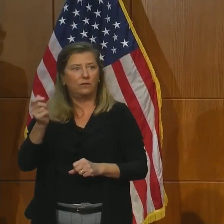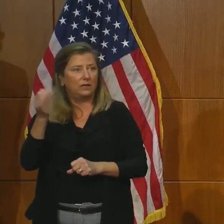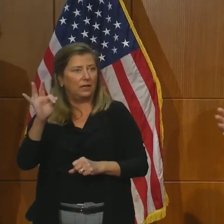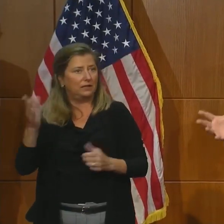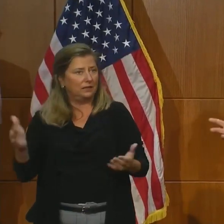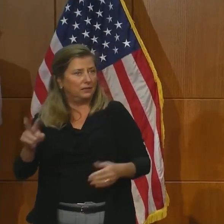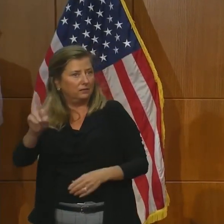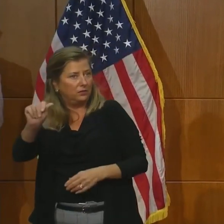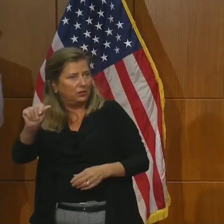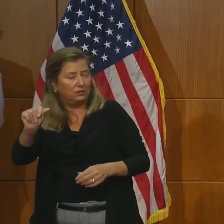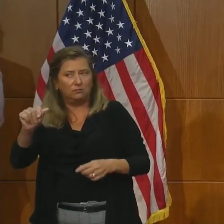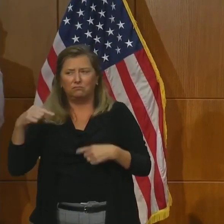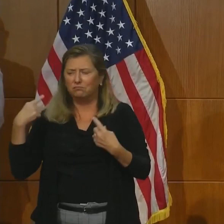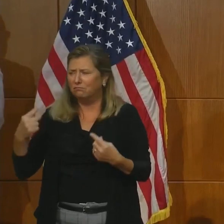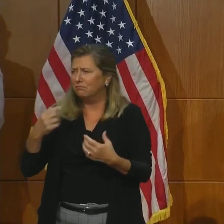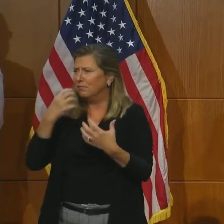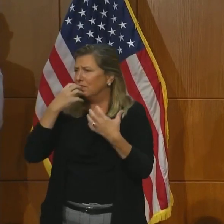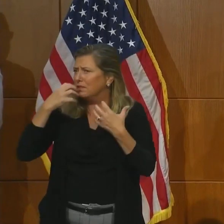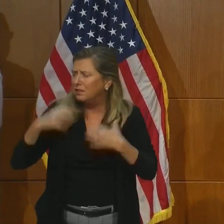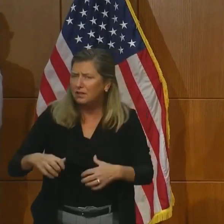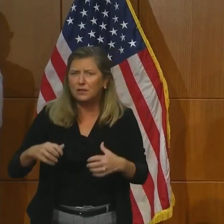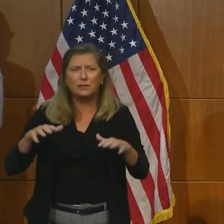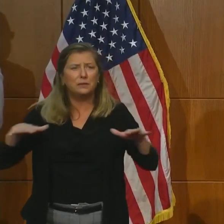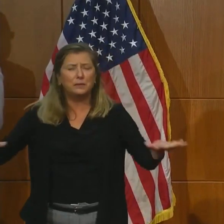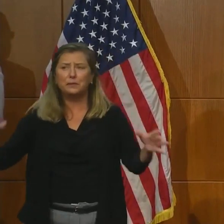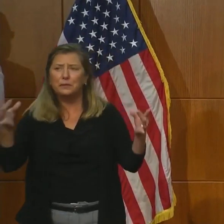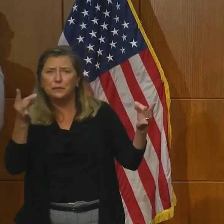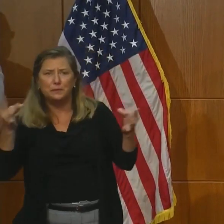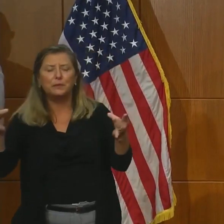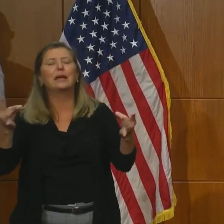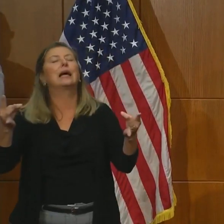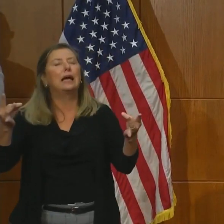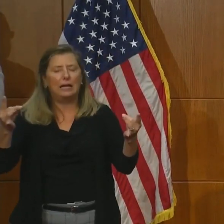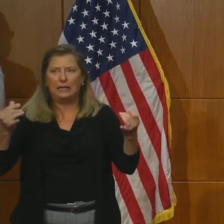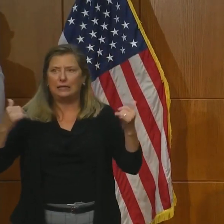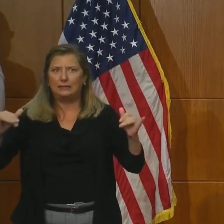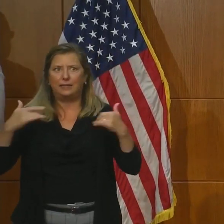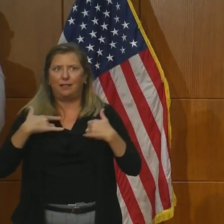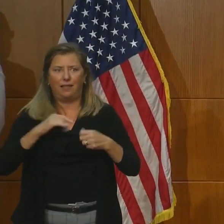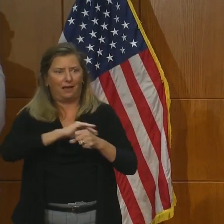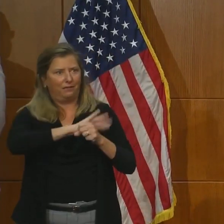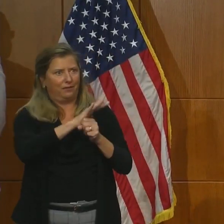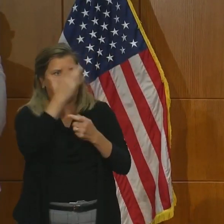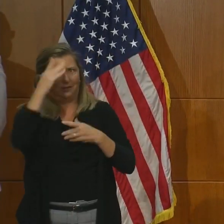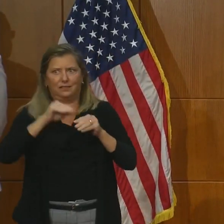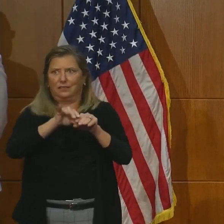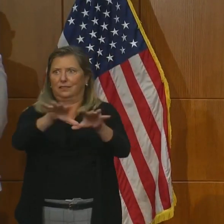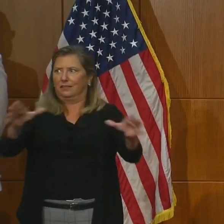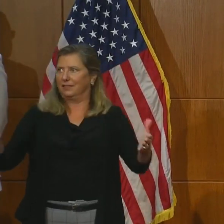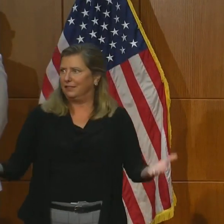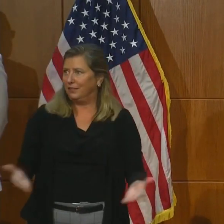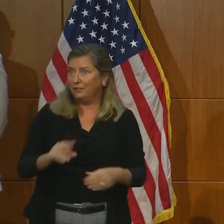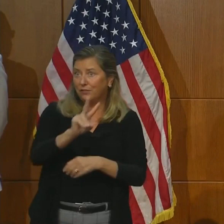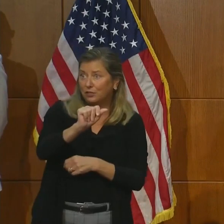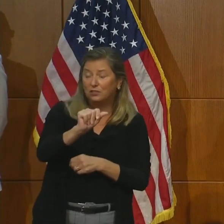WEEKS SINCE WE MET FOR AN UPDATE ON COVID NINETEEN IN VIRGINIA. FOR ALL OF THIS HE